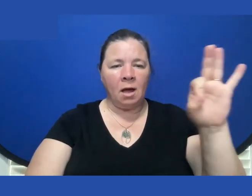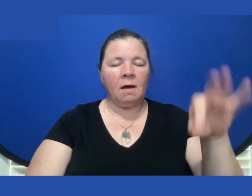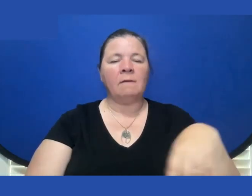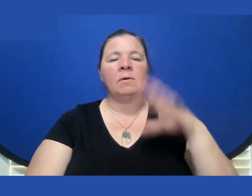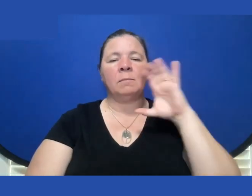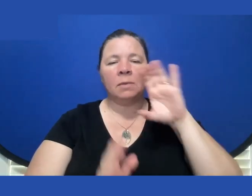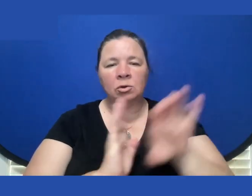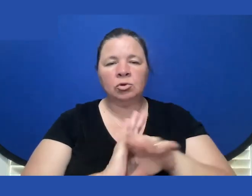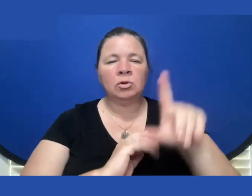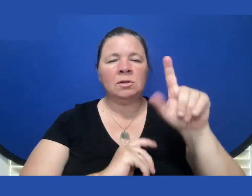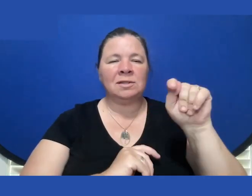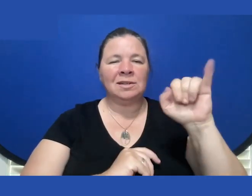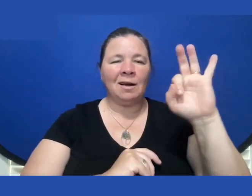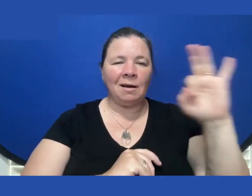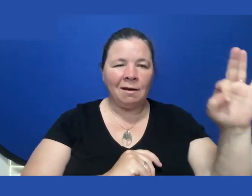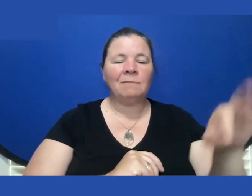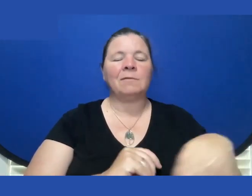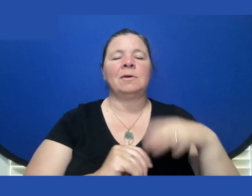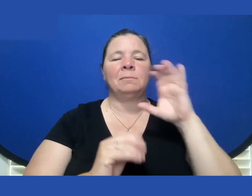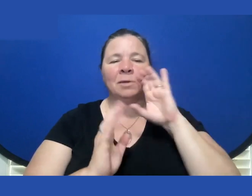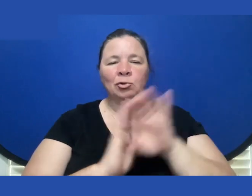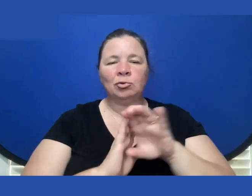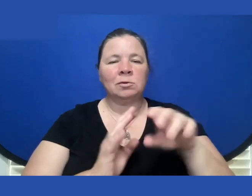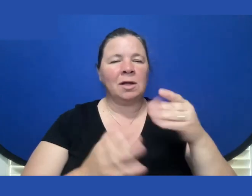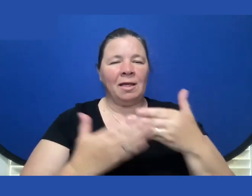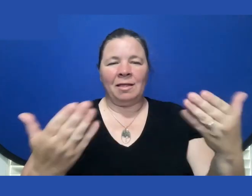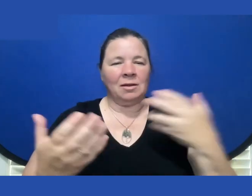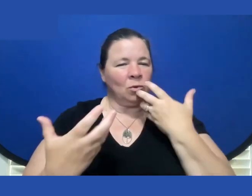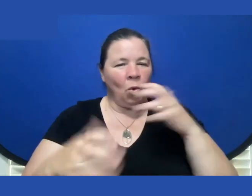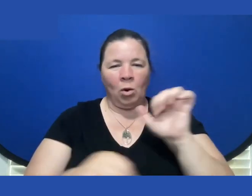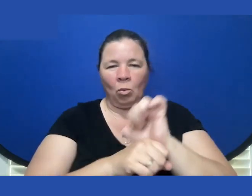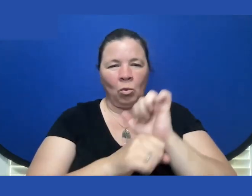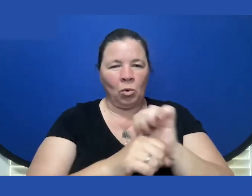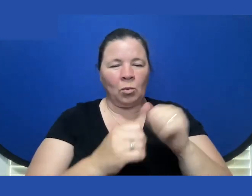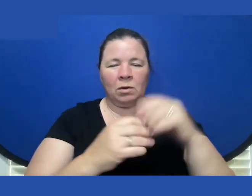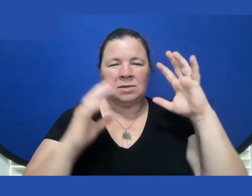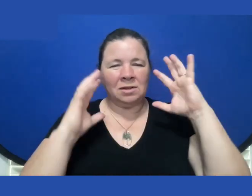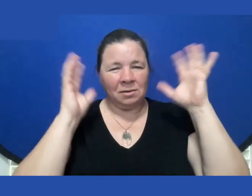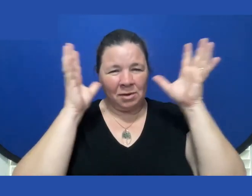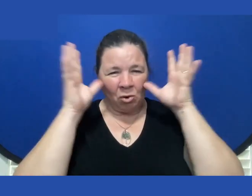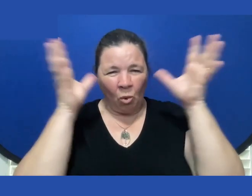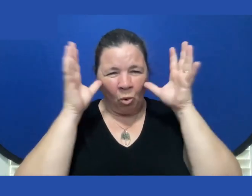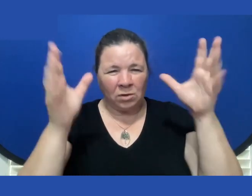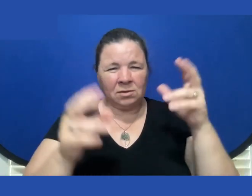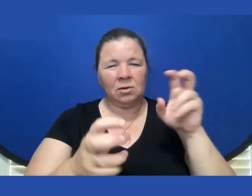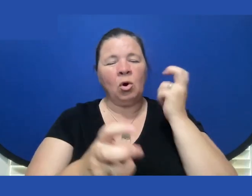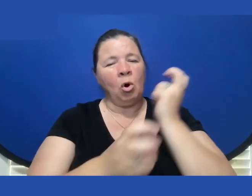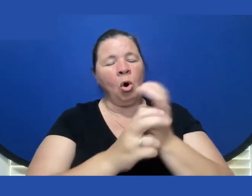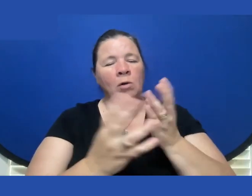all the things you really don't wanna work with because it's so noisy and difficult to navigate.